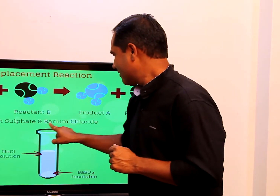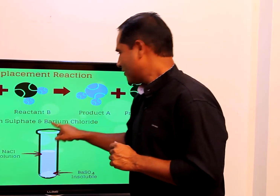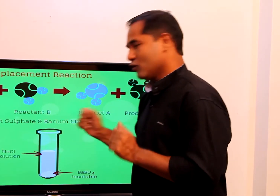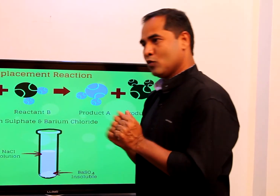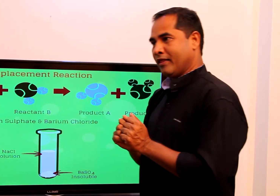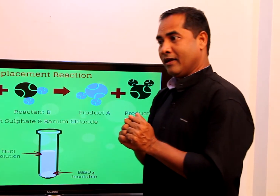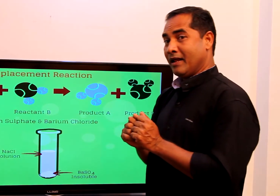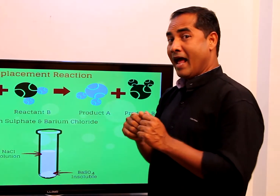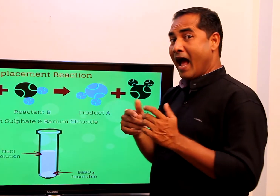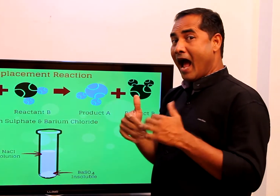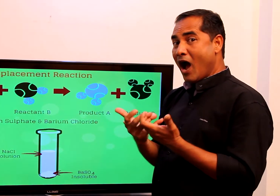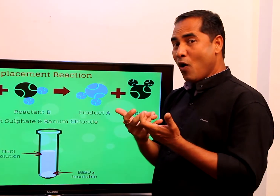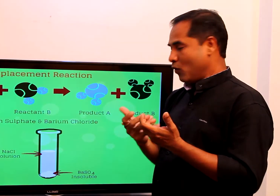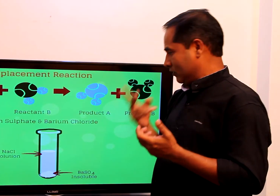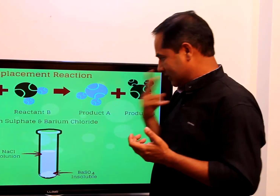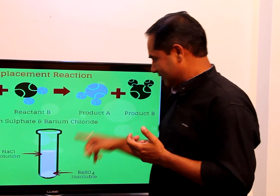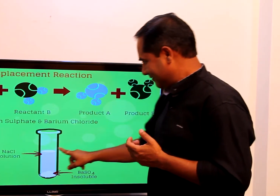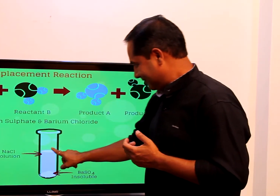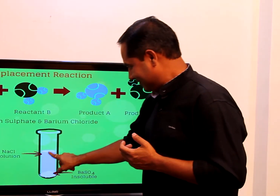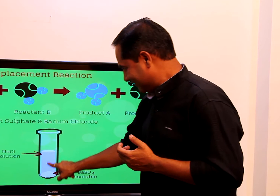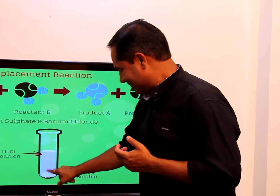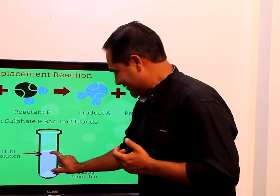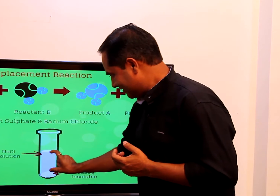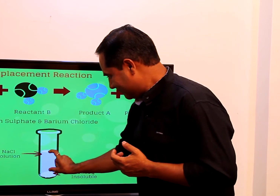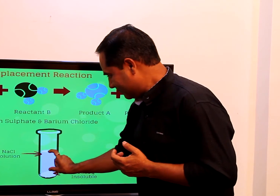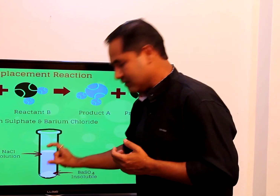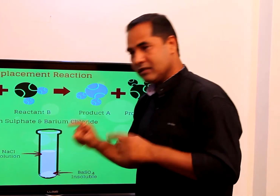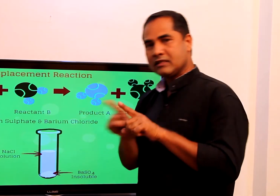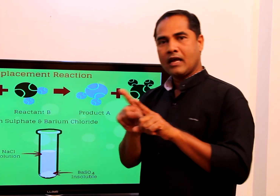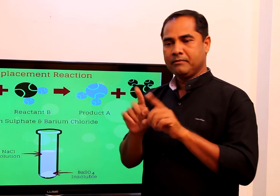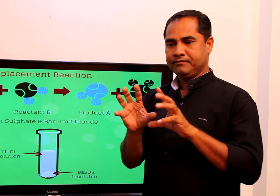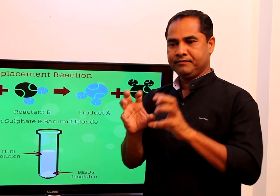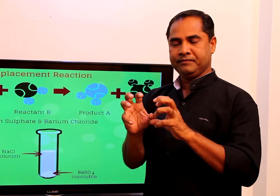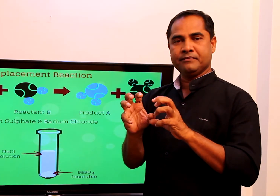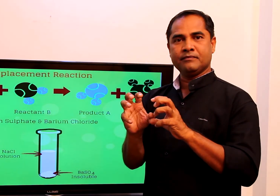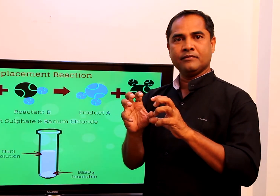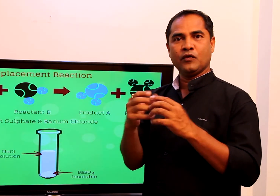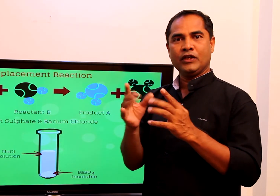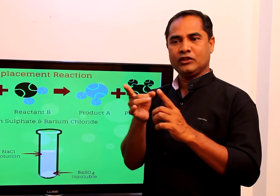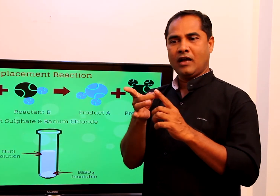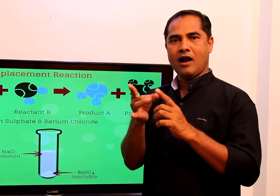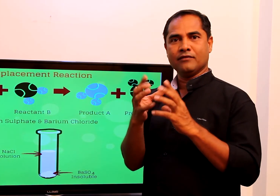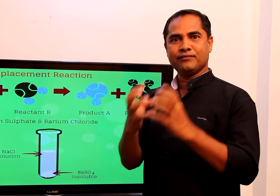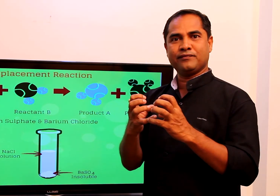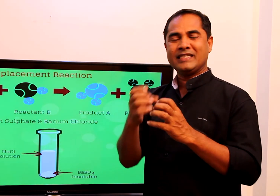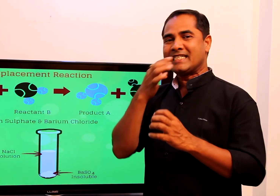we have barium sulfate. This is the final thing that we get - where the sodium chloride